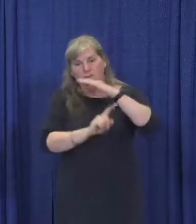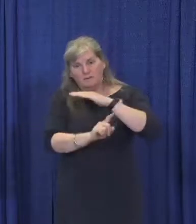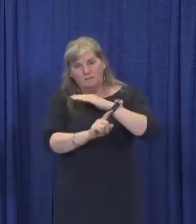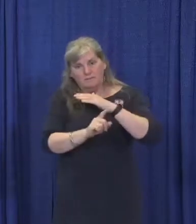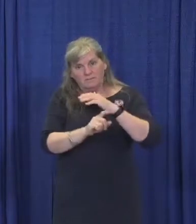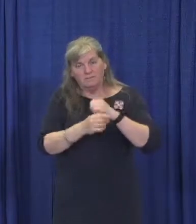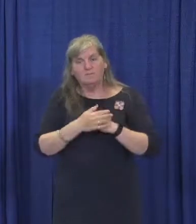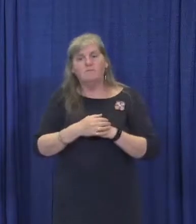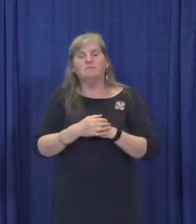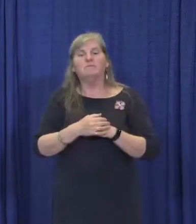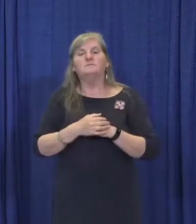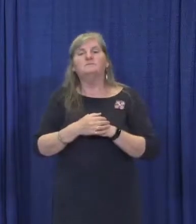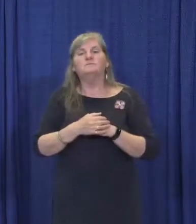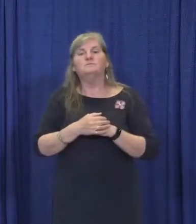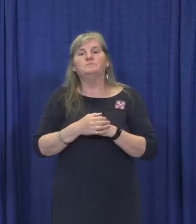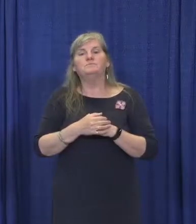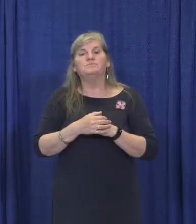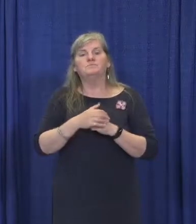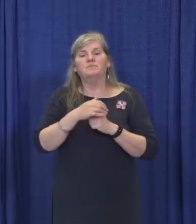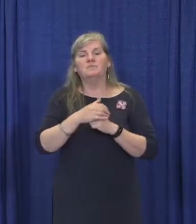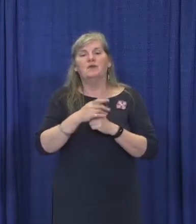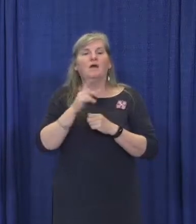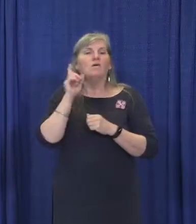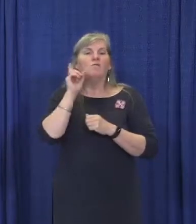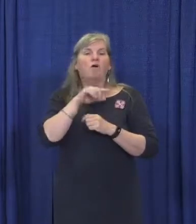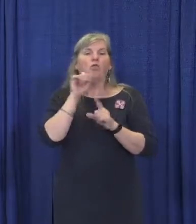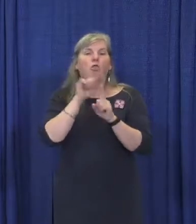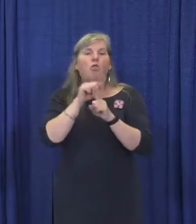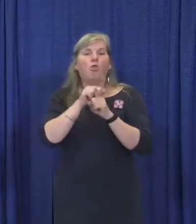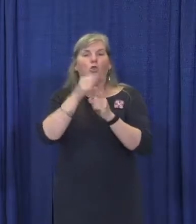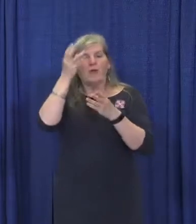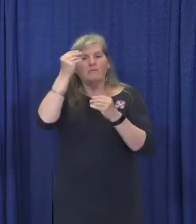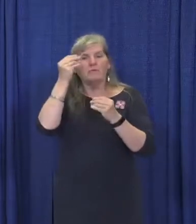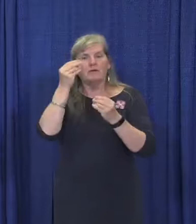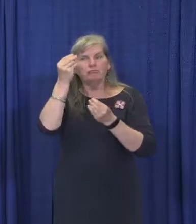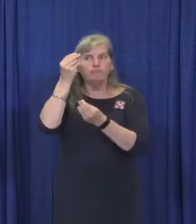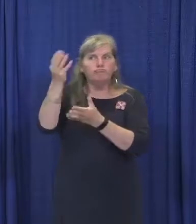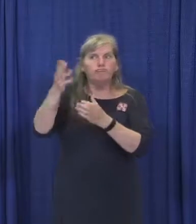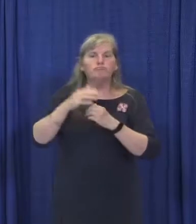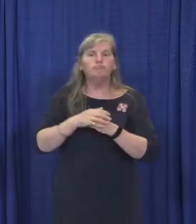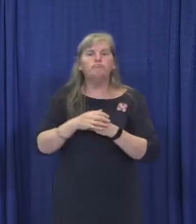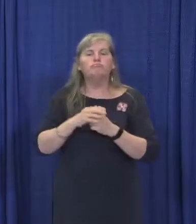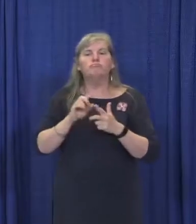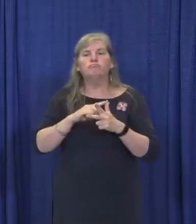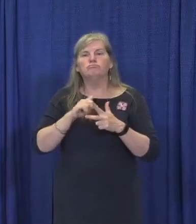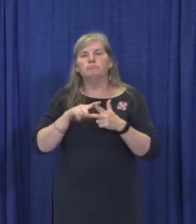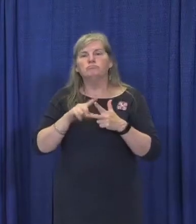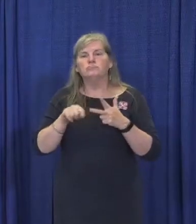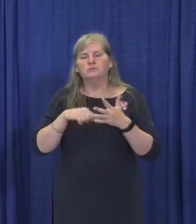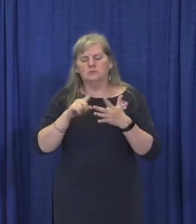a failure to isolate, providing false information and false